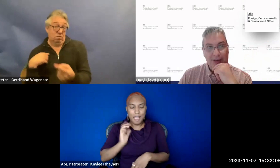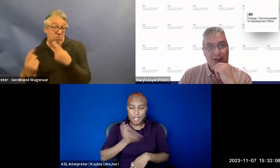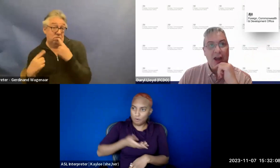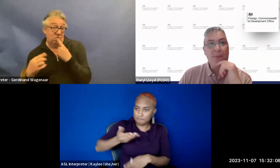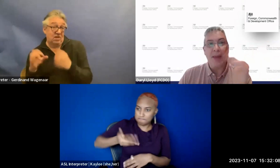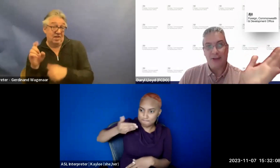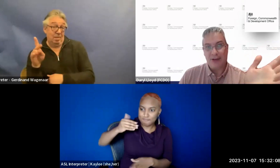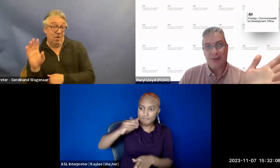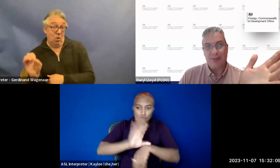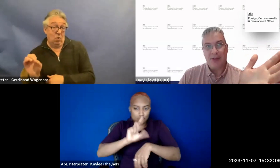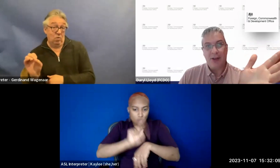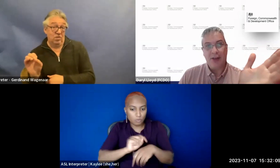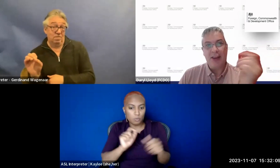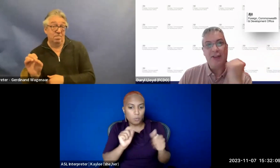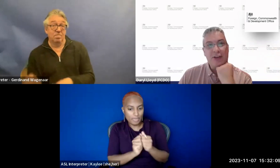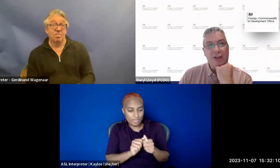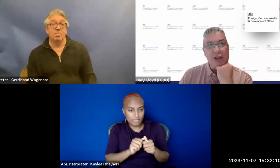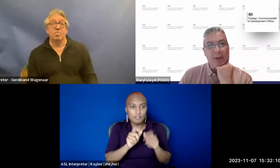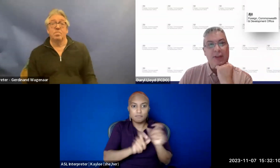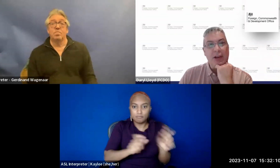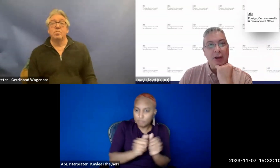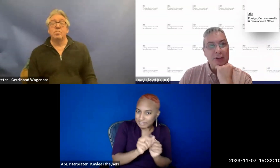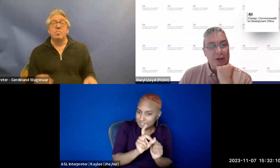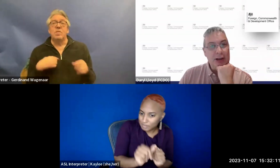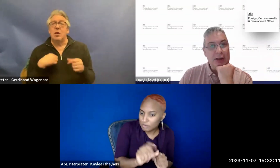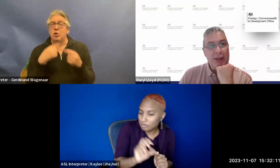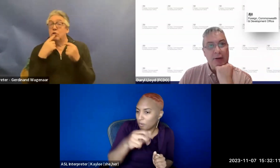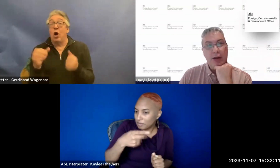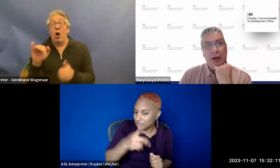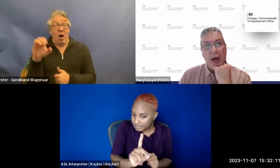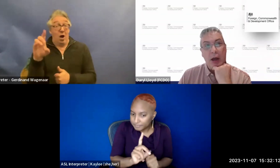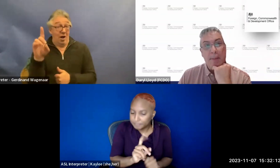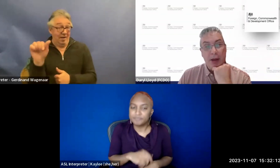And I mentioned earlier that a key partner